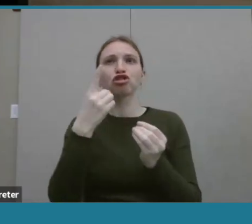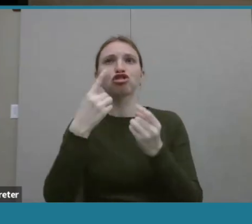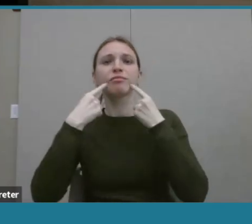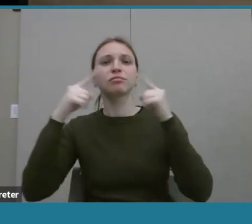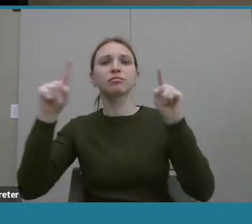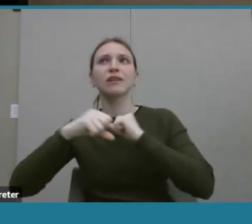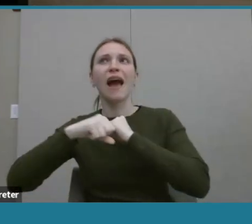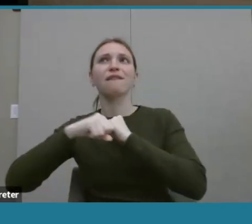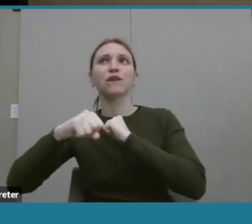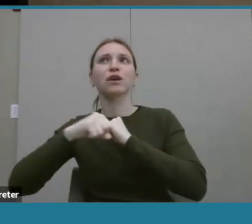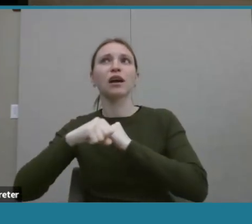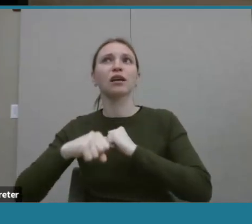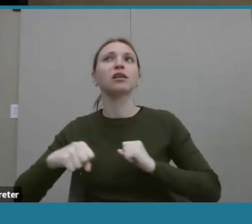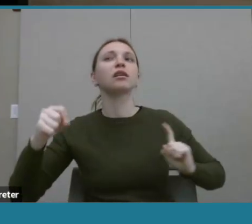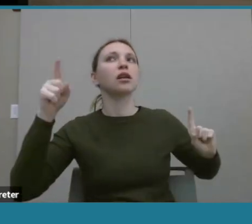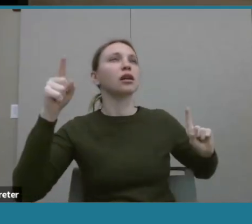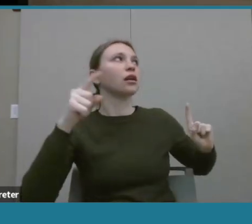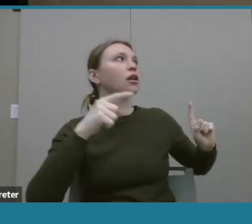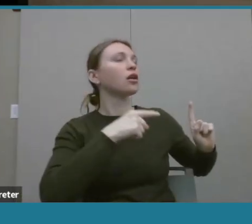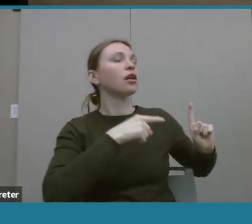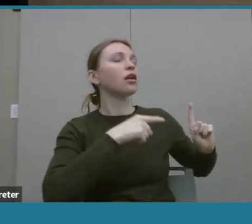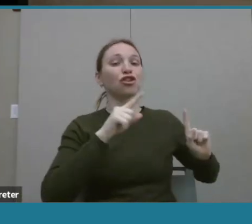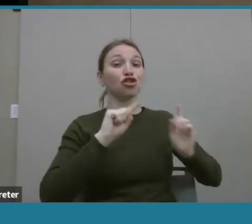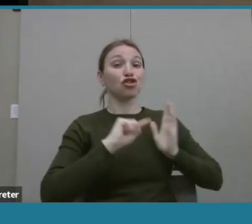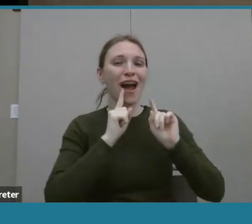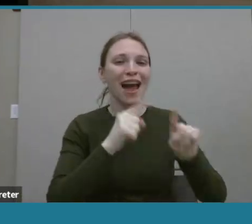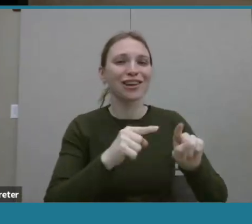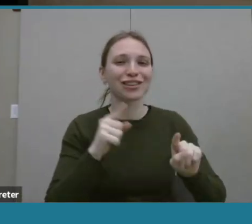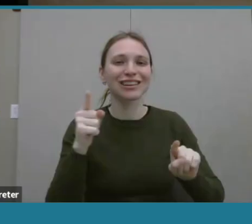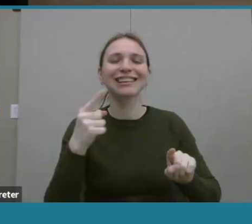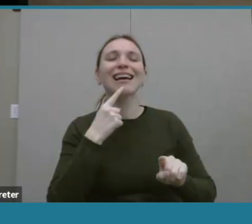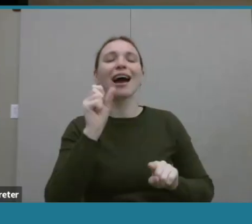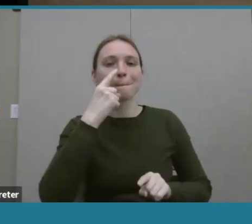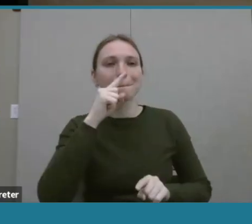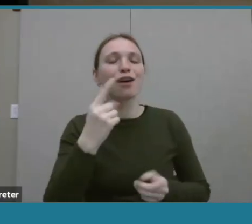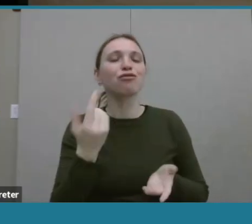We worked with organizations Oh, I don't know if the mic's— you don't think the mic's picked up? Okay.